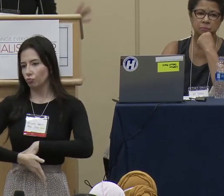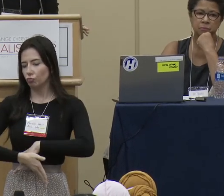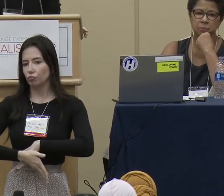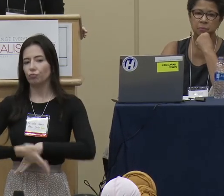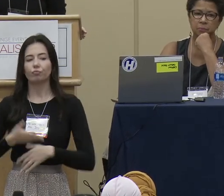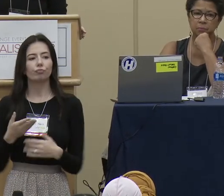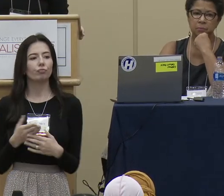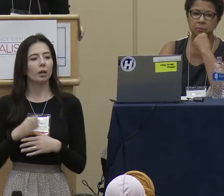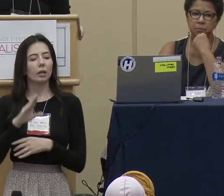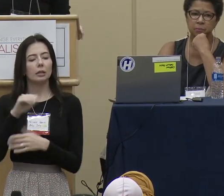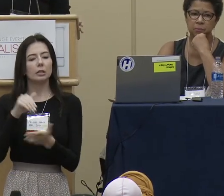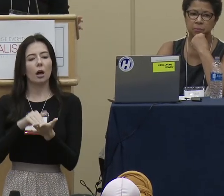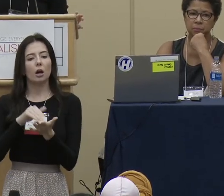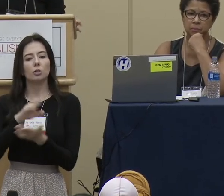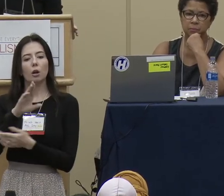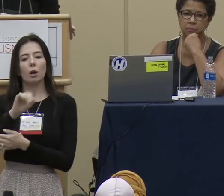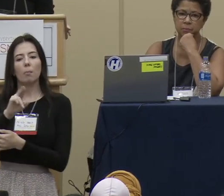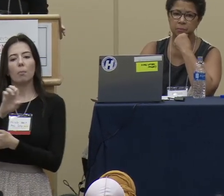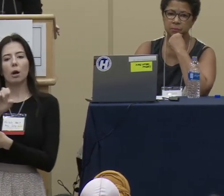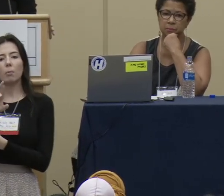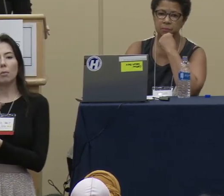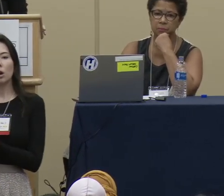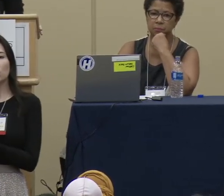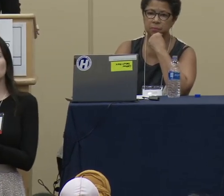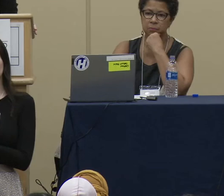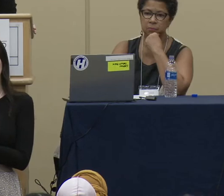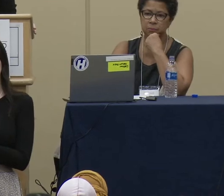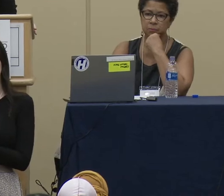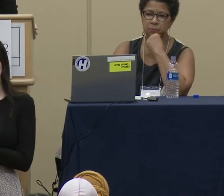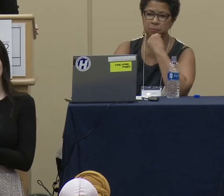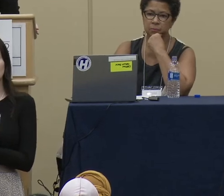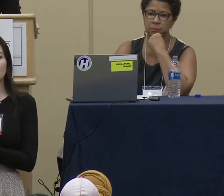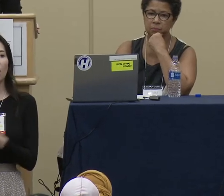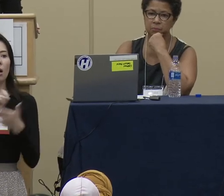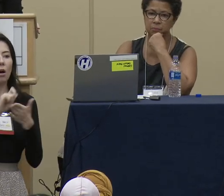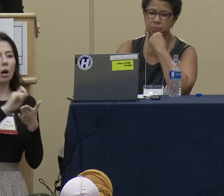the audience conversation afterwards. Dr. Barbara Ransby